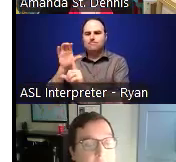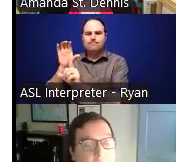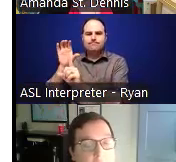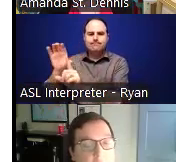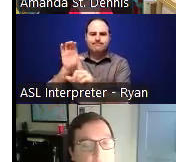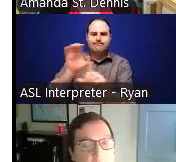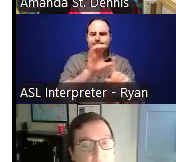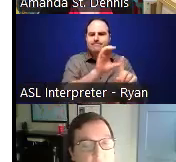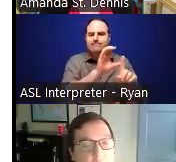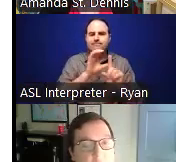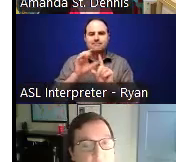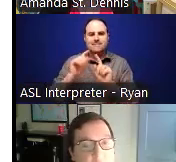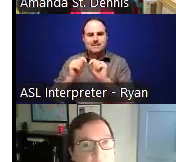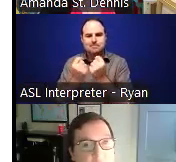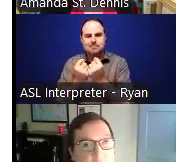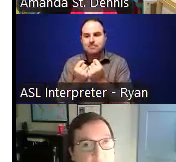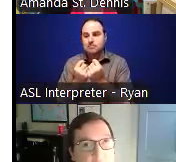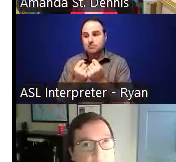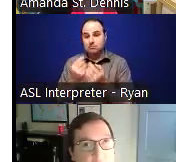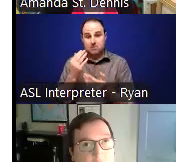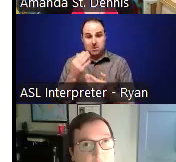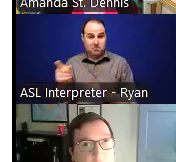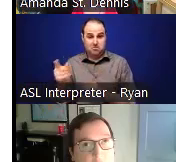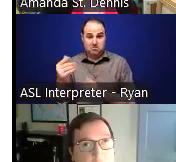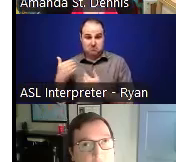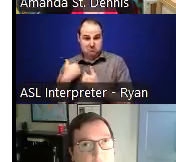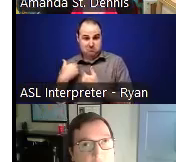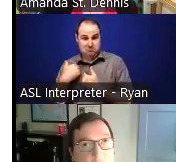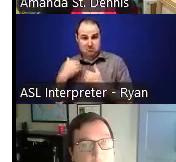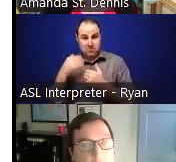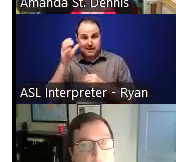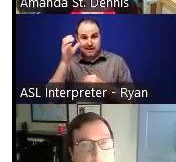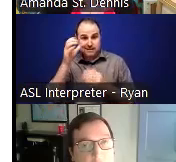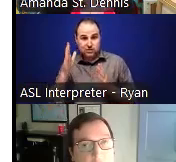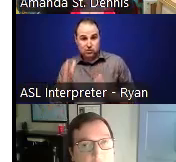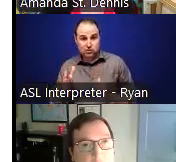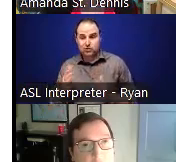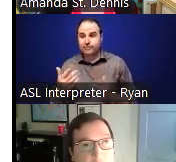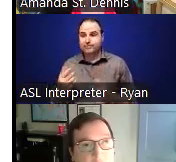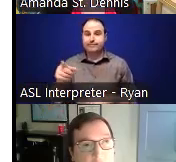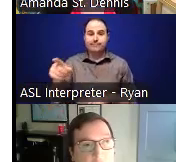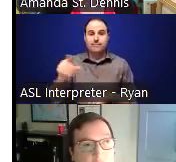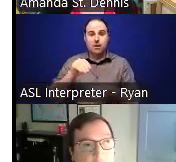listener. People say that they also want to be consultants or needed when there is something